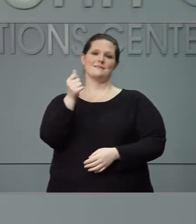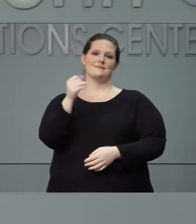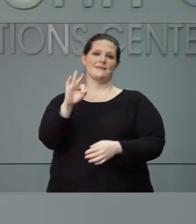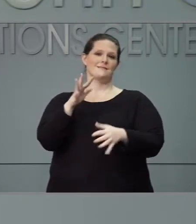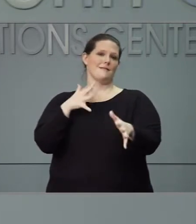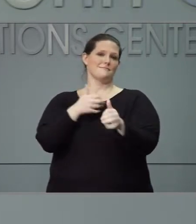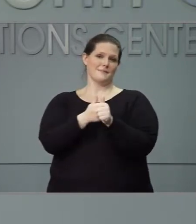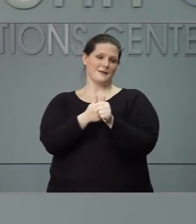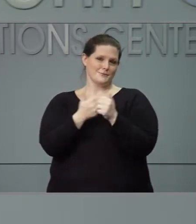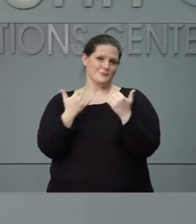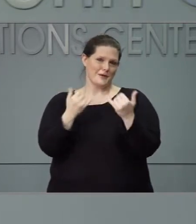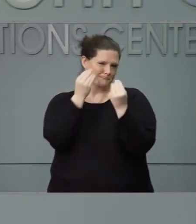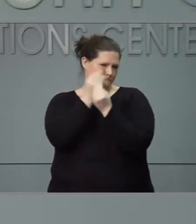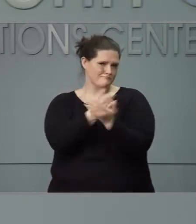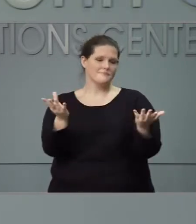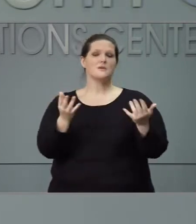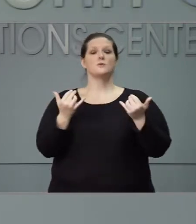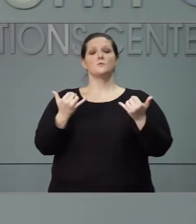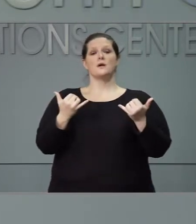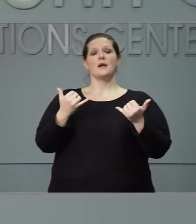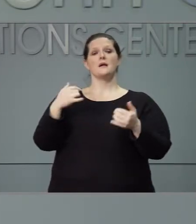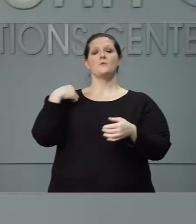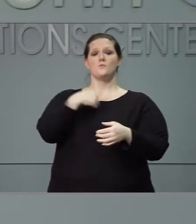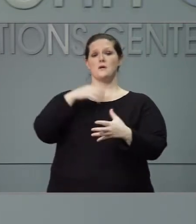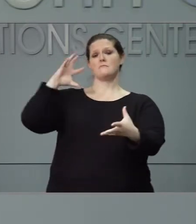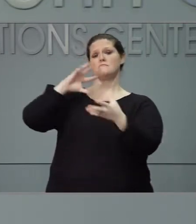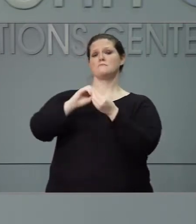LA FUNDACIÓN EDUCATIVA, DE EMISIONES DE CAROLINA DEL NORTE